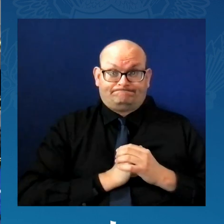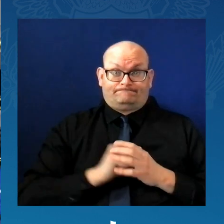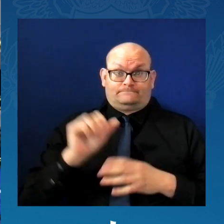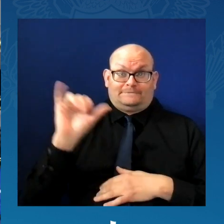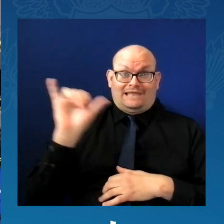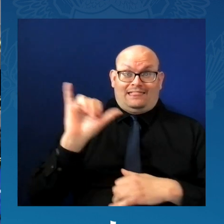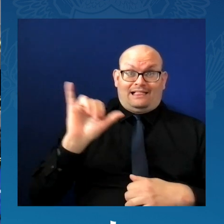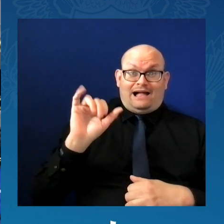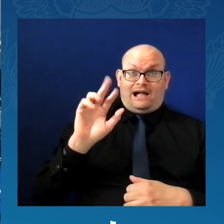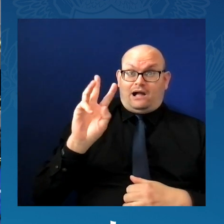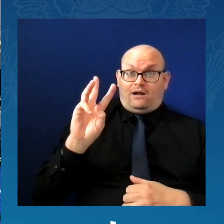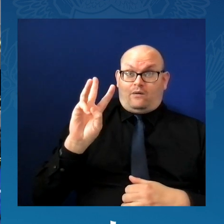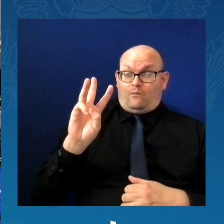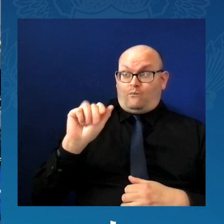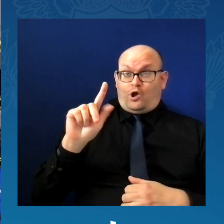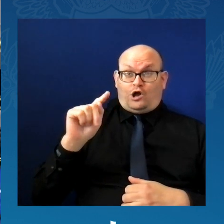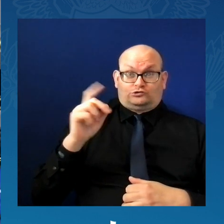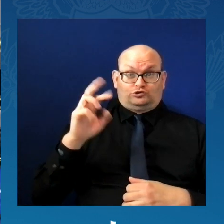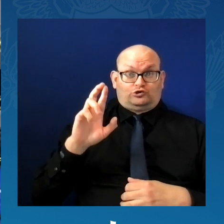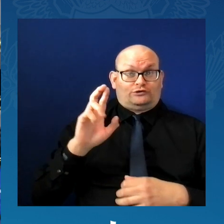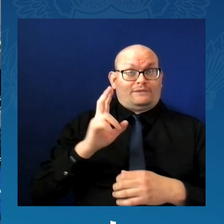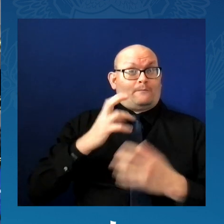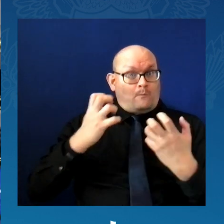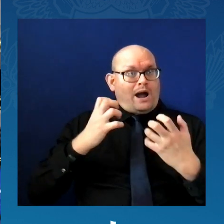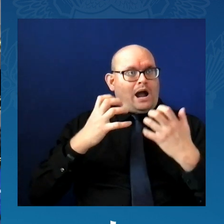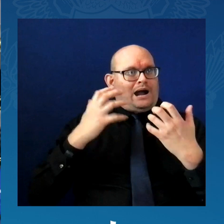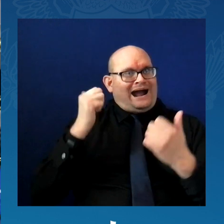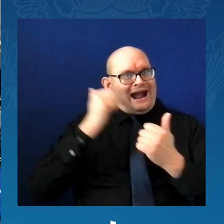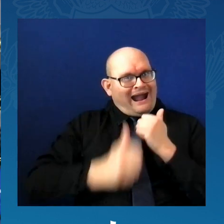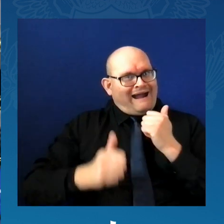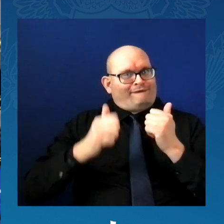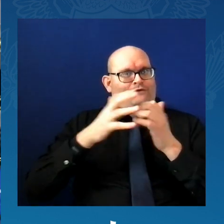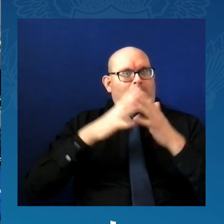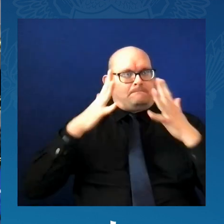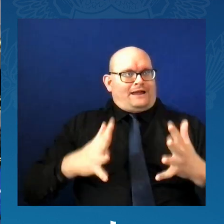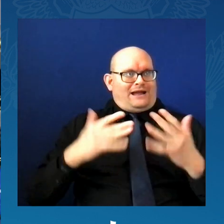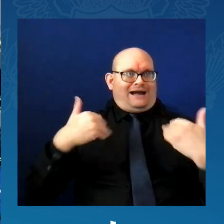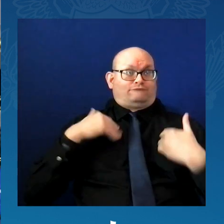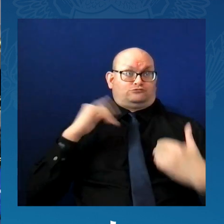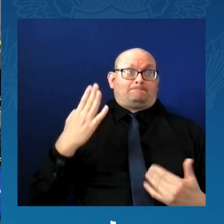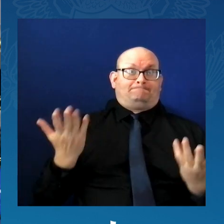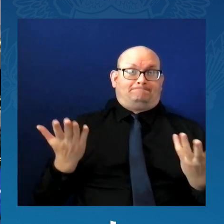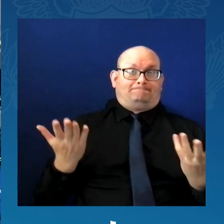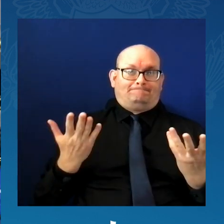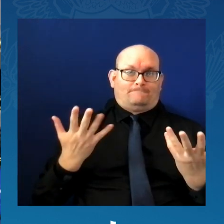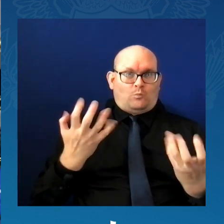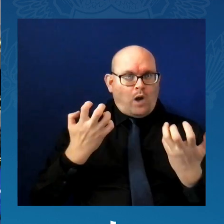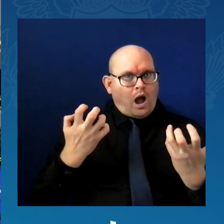And what you heard from Mrs. Bulk is the opportunity for the space sector to do that. And so since our last Space Council meeting,